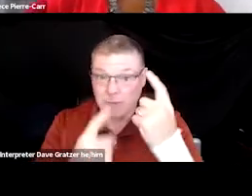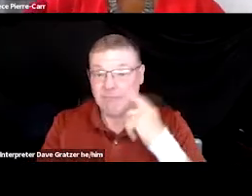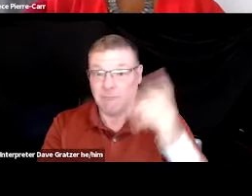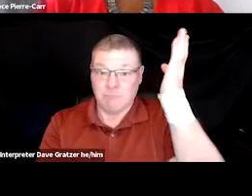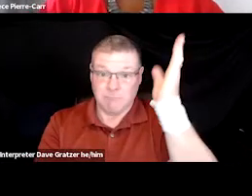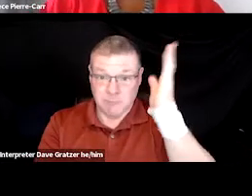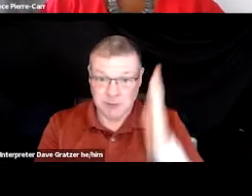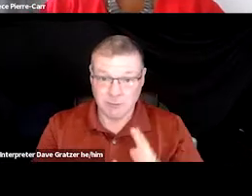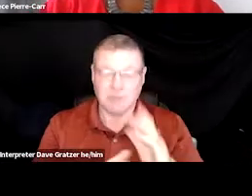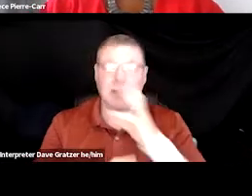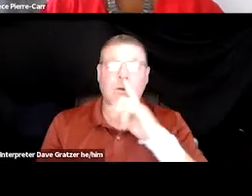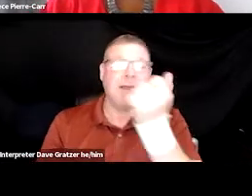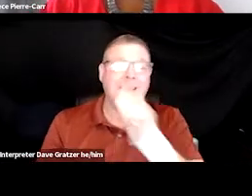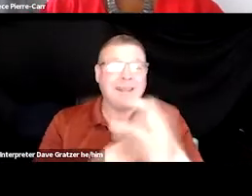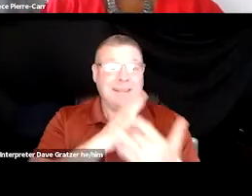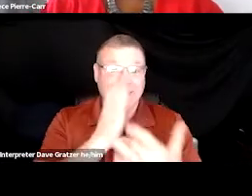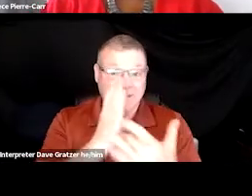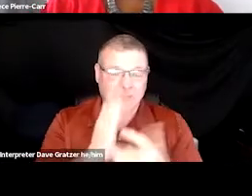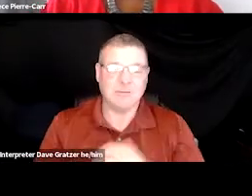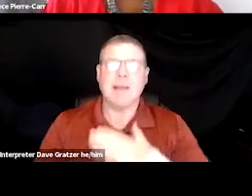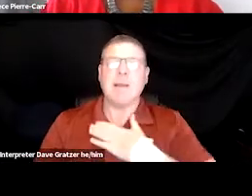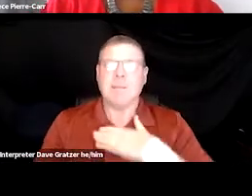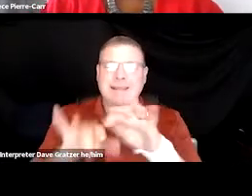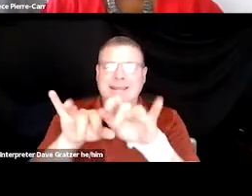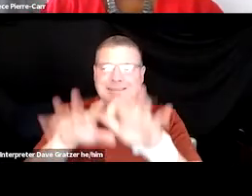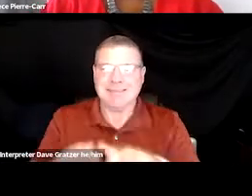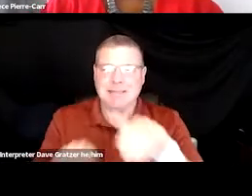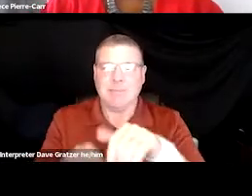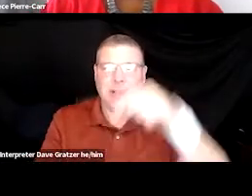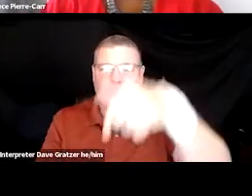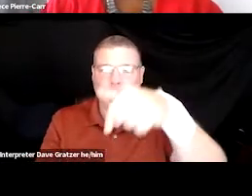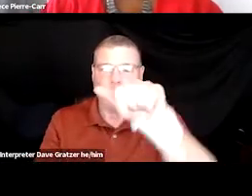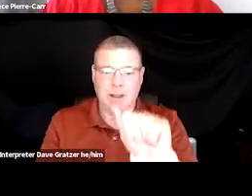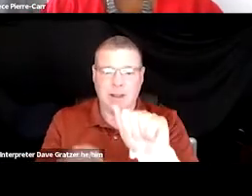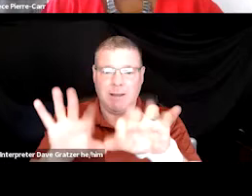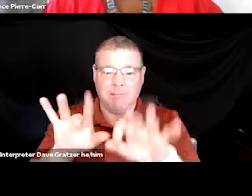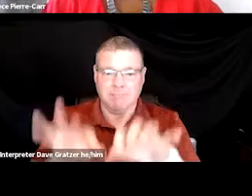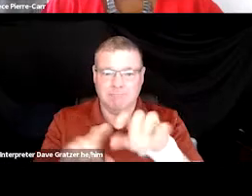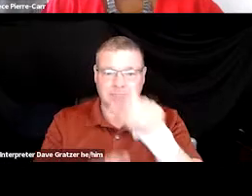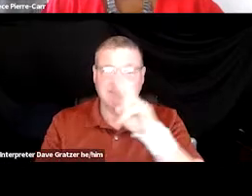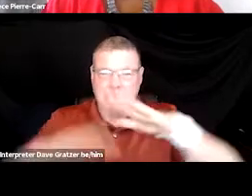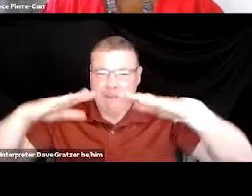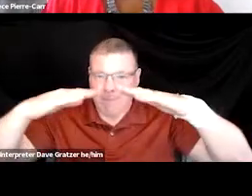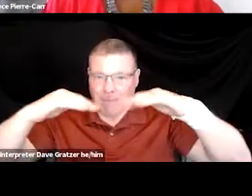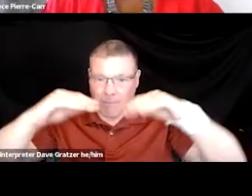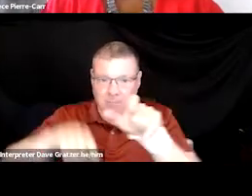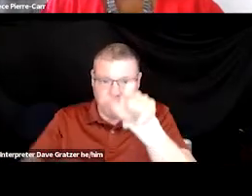or in regards to the technology, please type them into the Q&A pod found on the bottom of your screen.